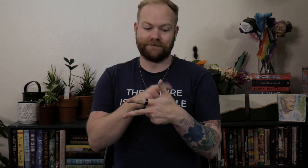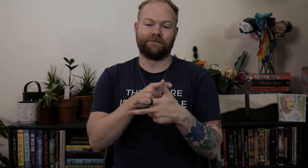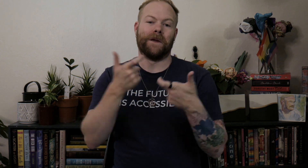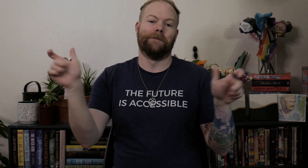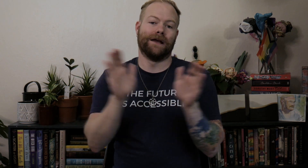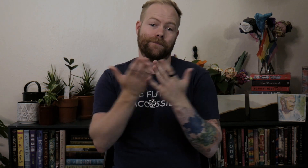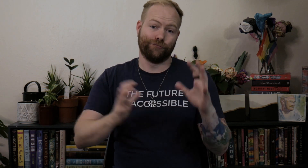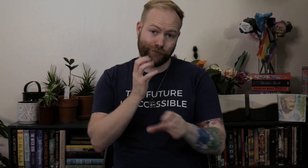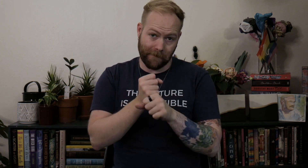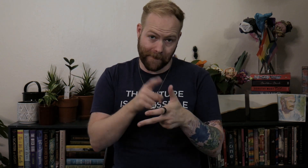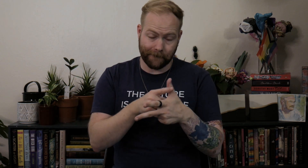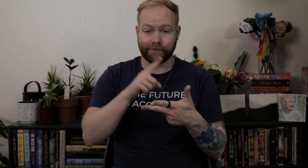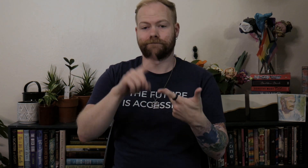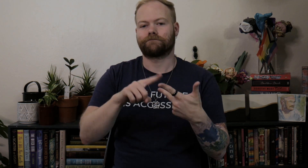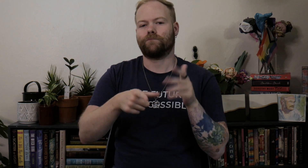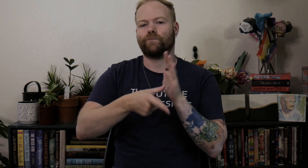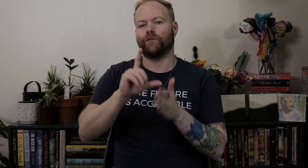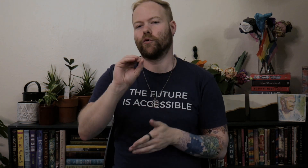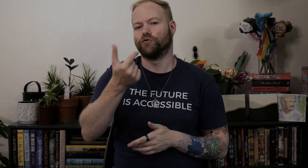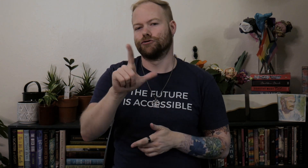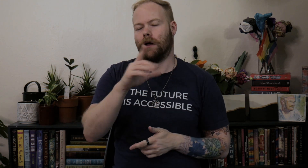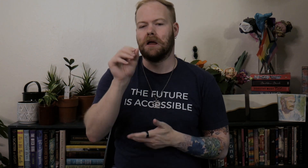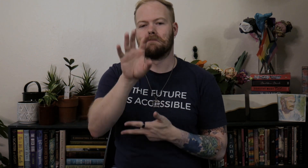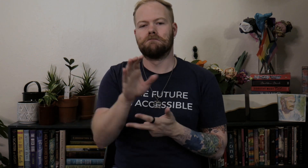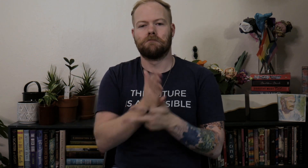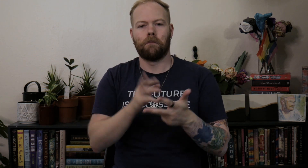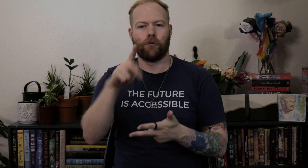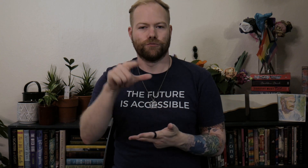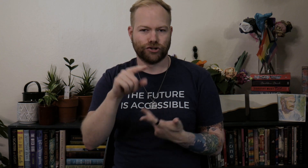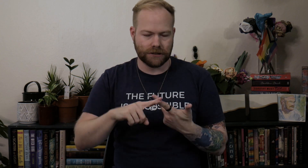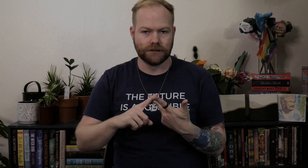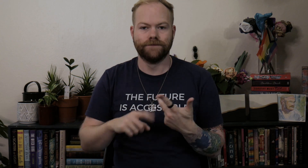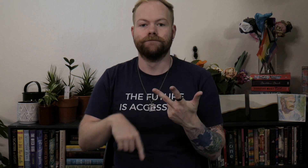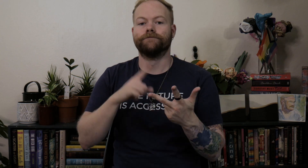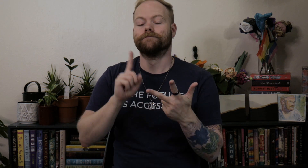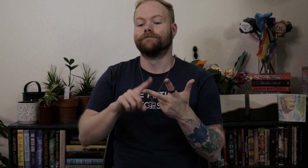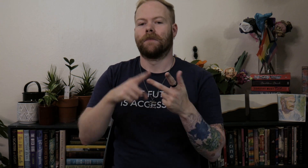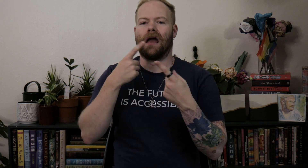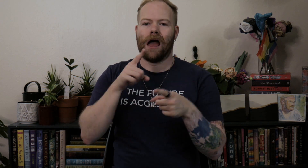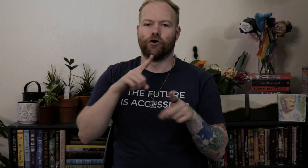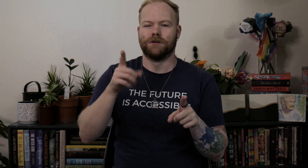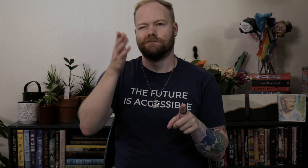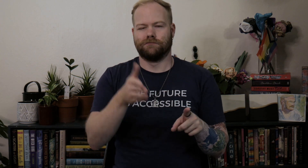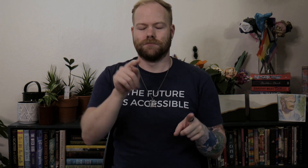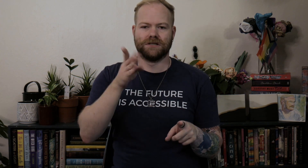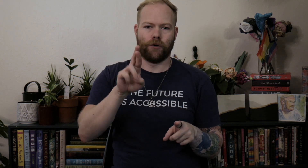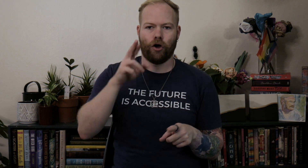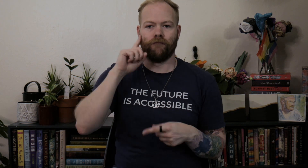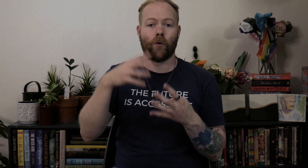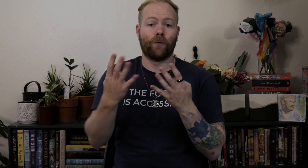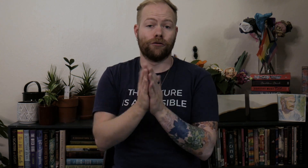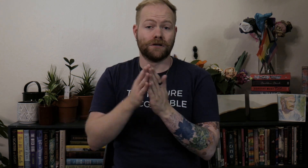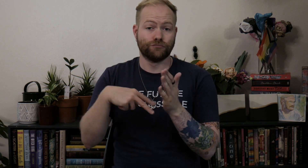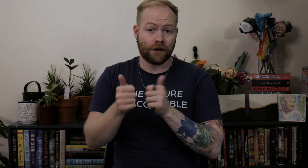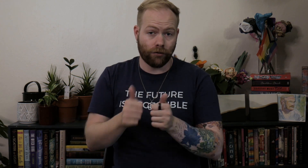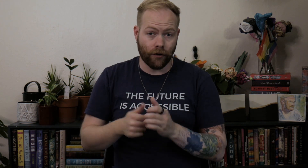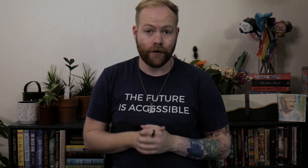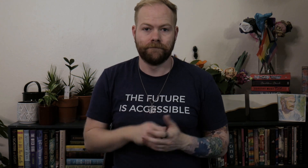a big book wrap up, an overview of the OGL and some RPGs, and an announcement/TBR for the Queer Lit Readathon.